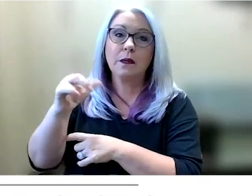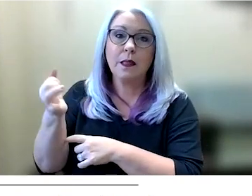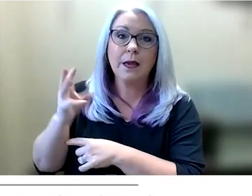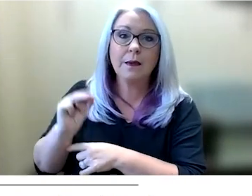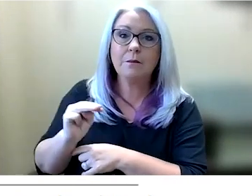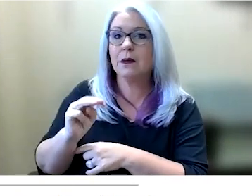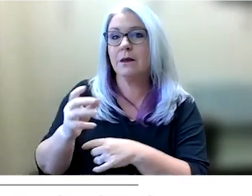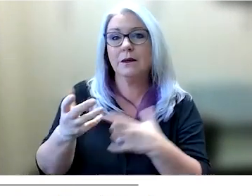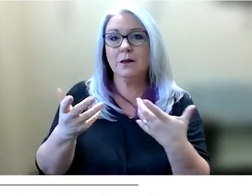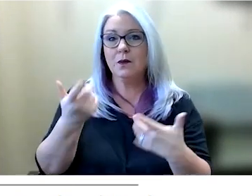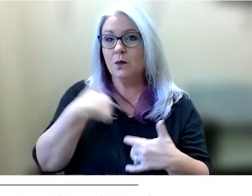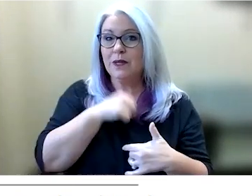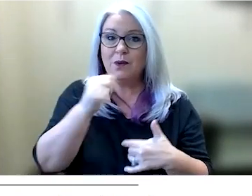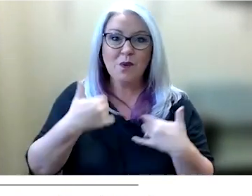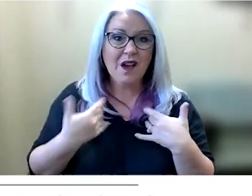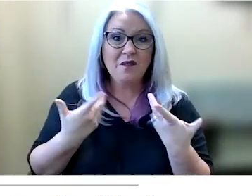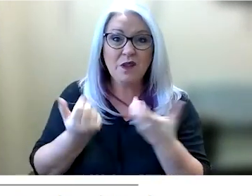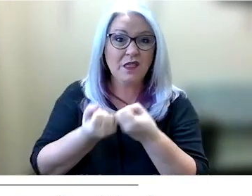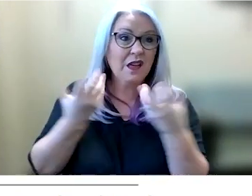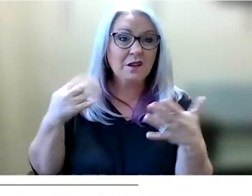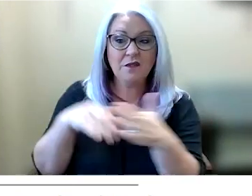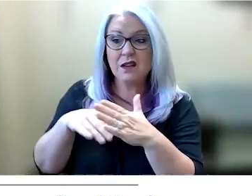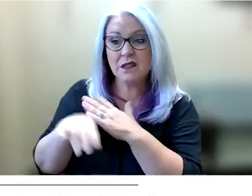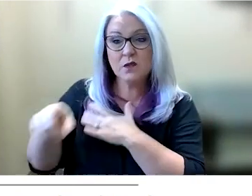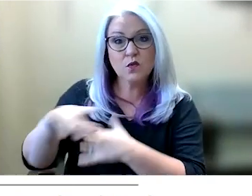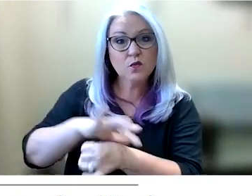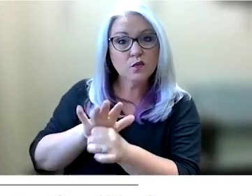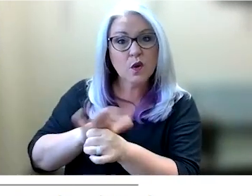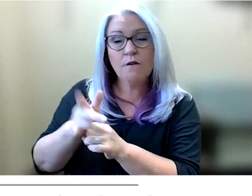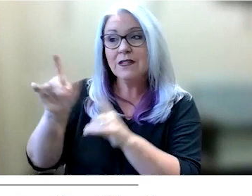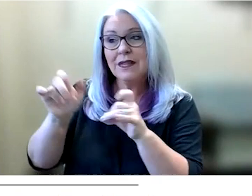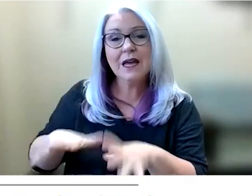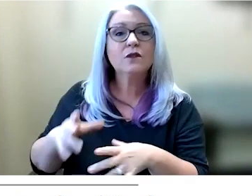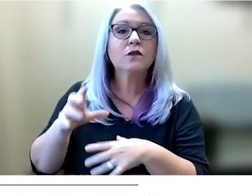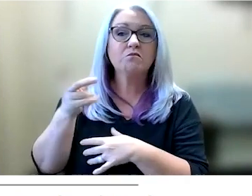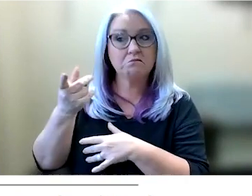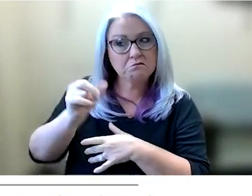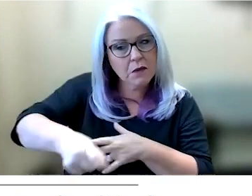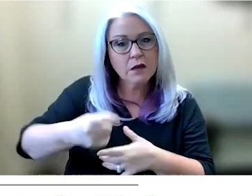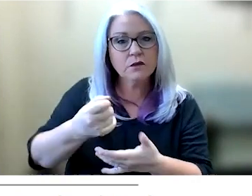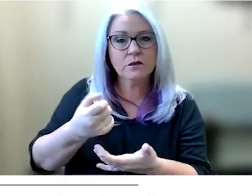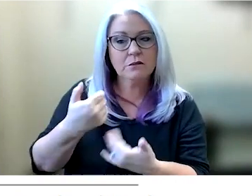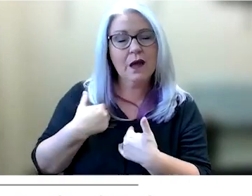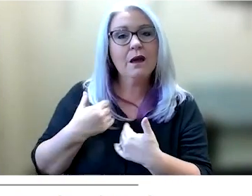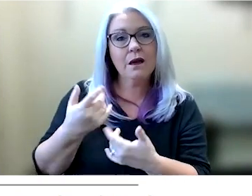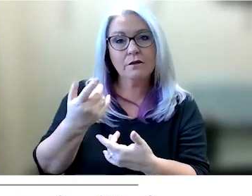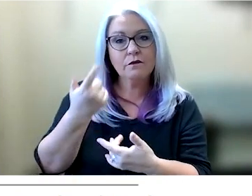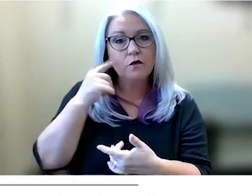tests. And so we know that for that reason and just the amount of people who have access to workers' compensation and the